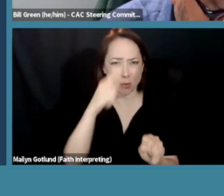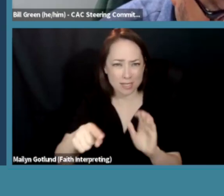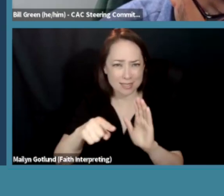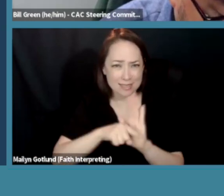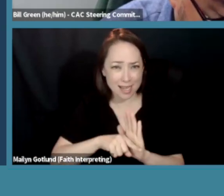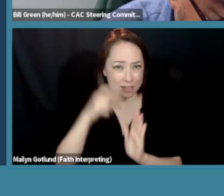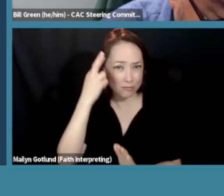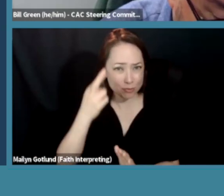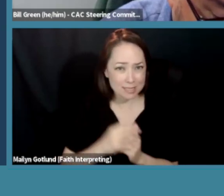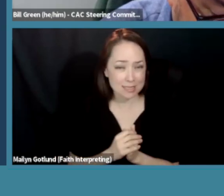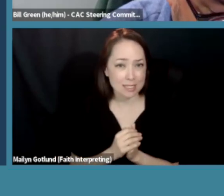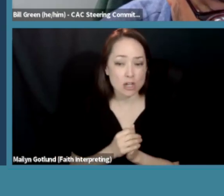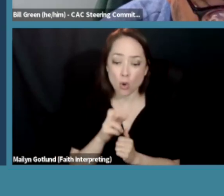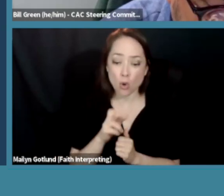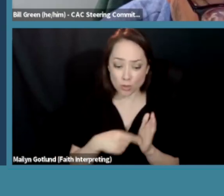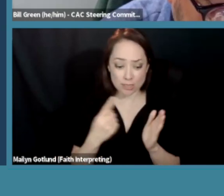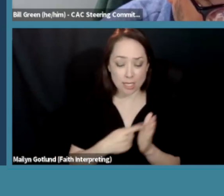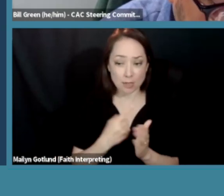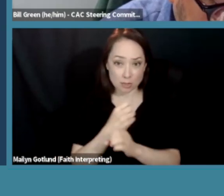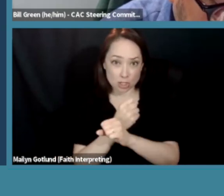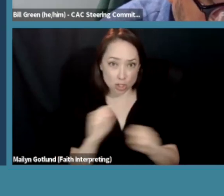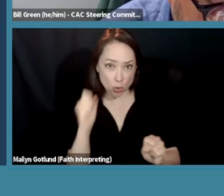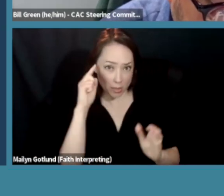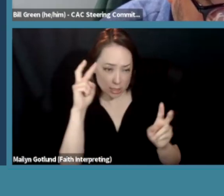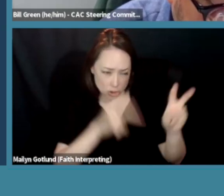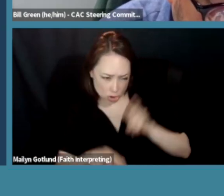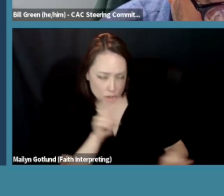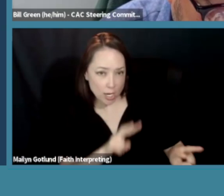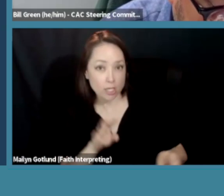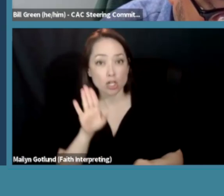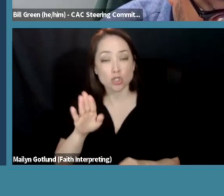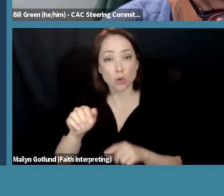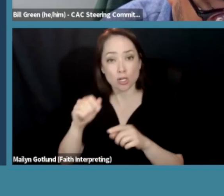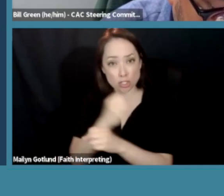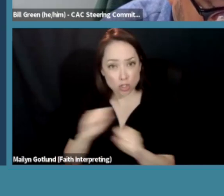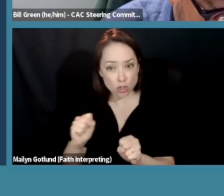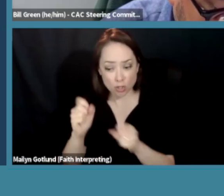Or there might also be cases like security checks. Is your security trained in the security check